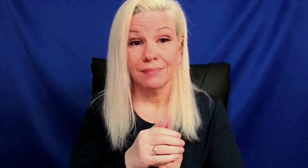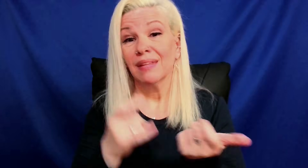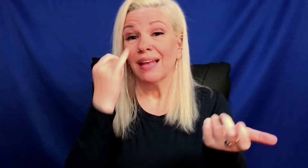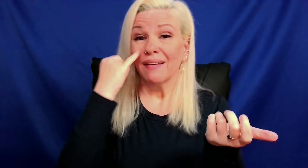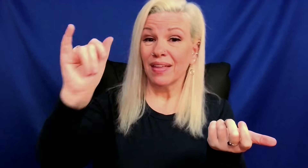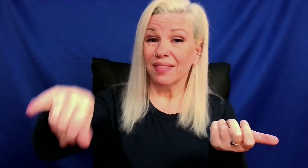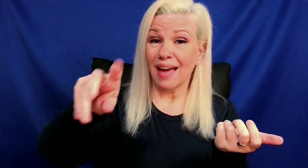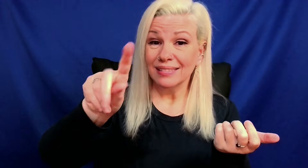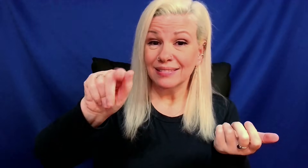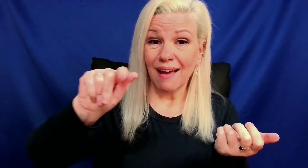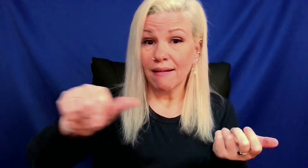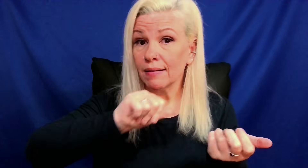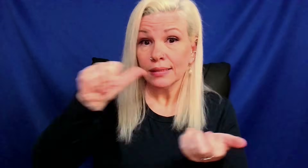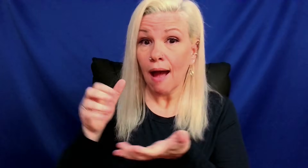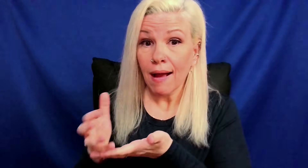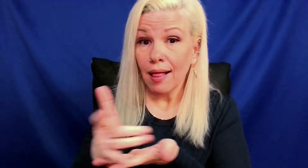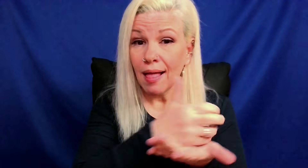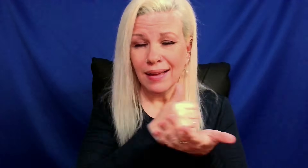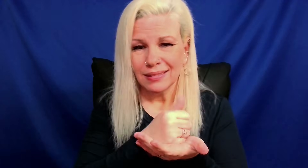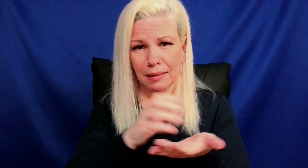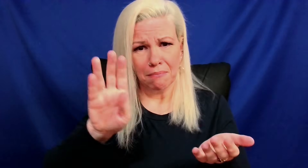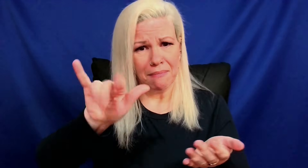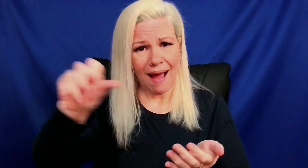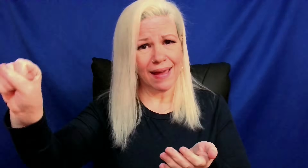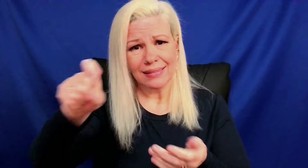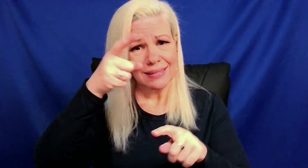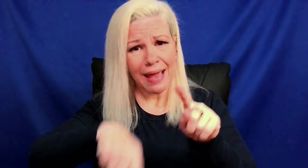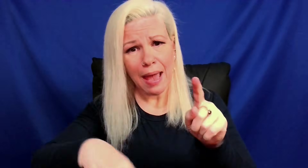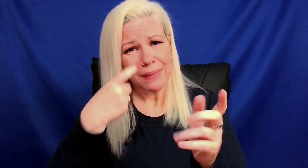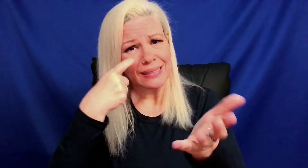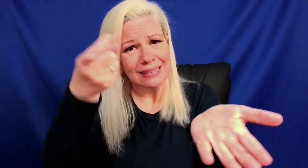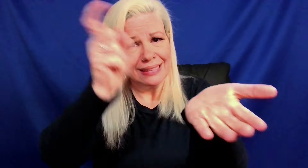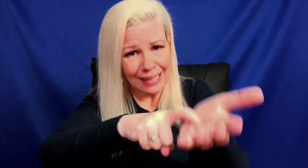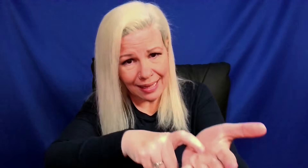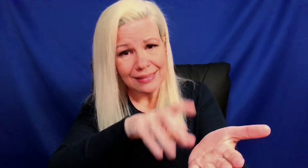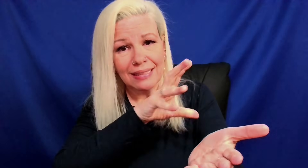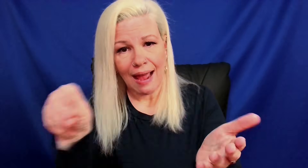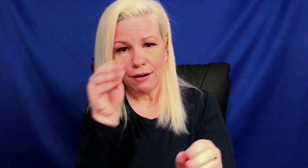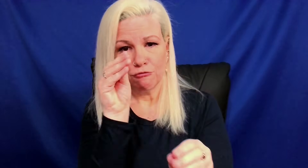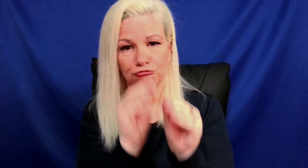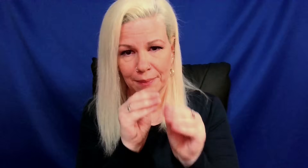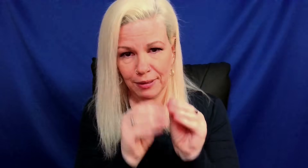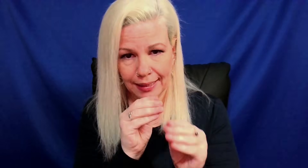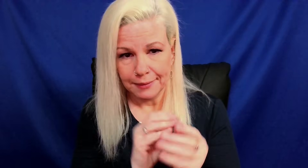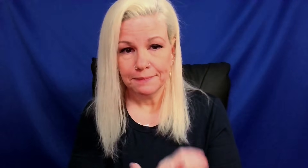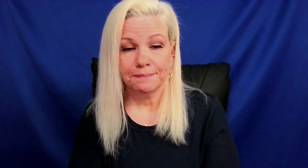If this data is not collected, bias cannot be detected and remedied.